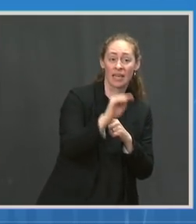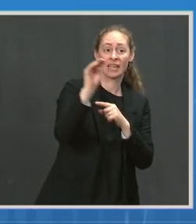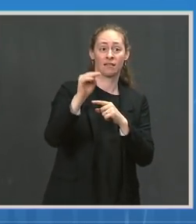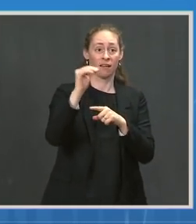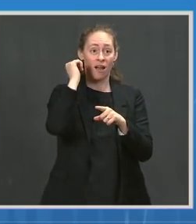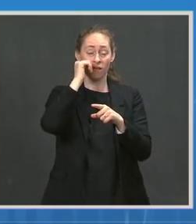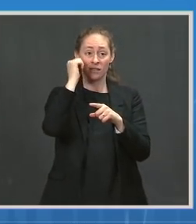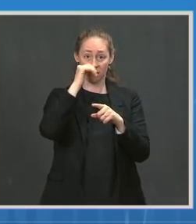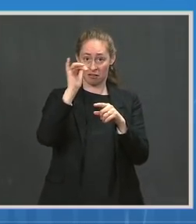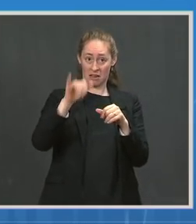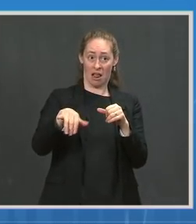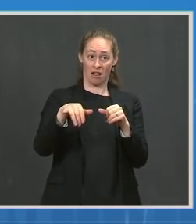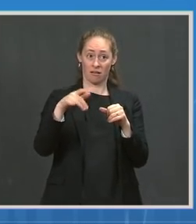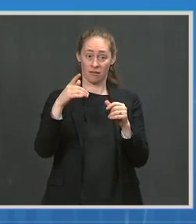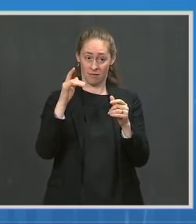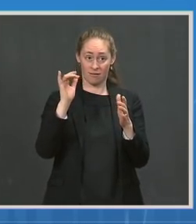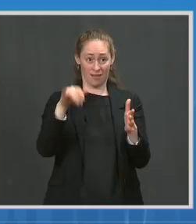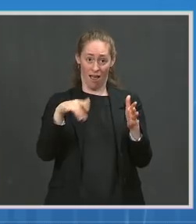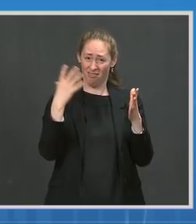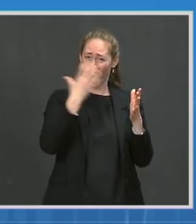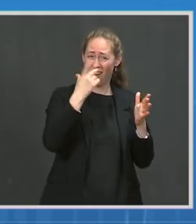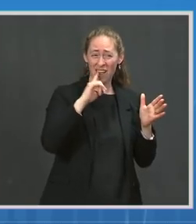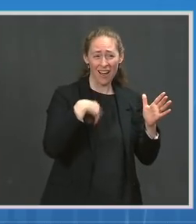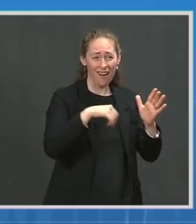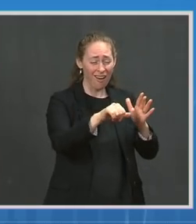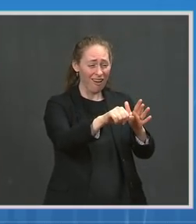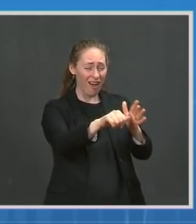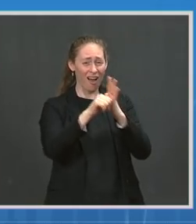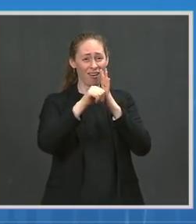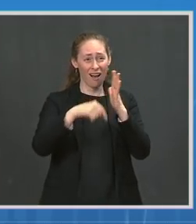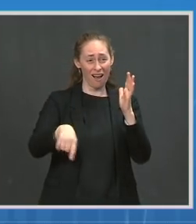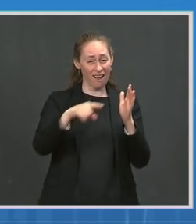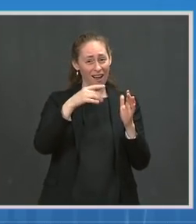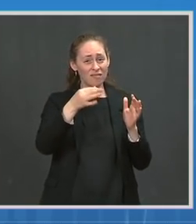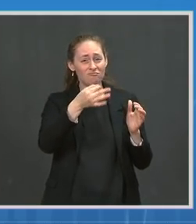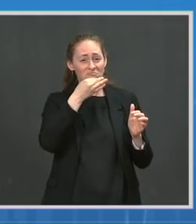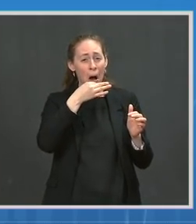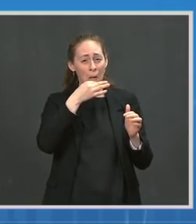as a country, able to do more than 3 million cases a day and isn't that fantastic.